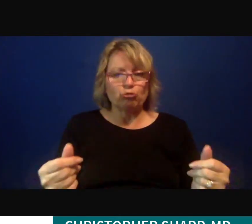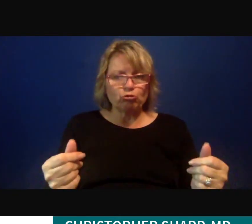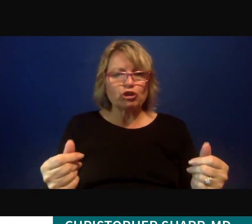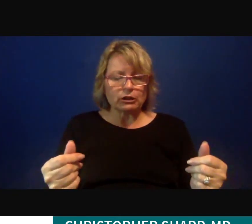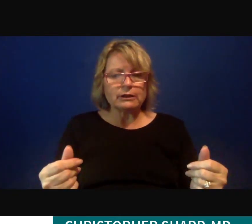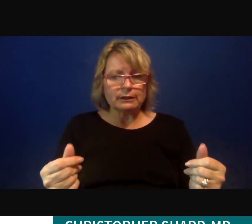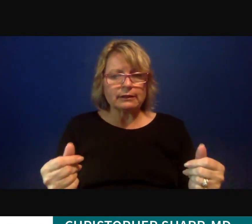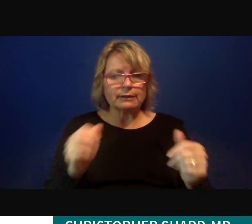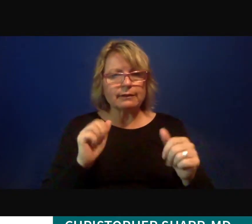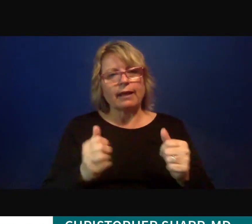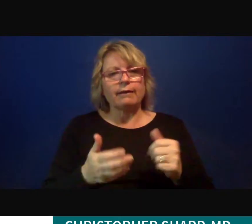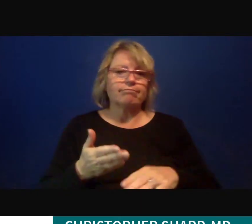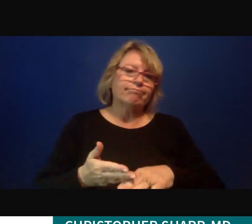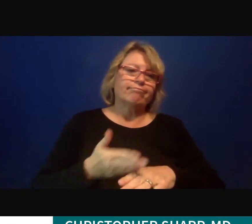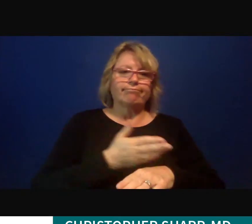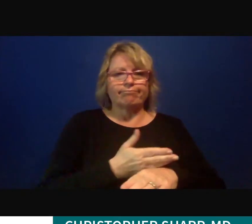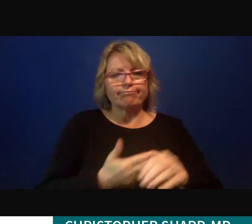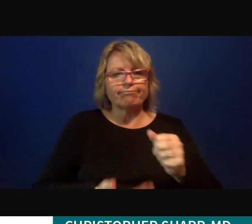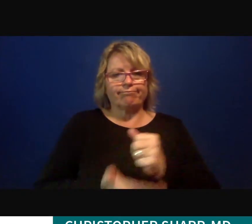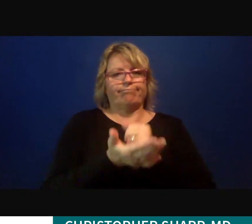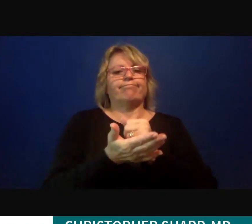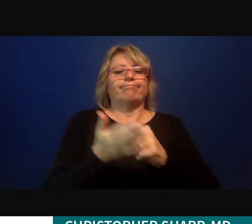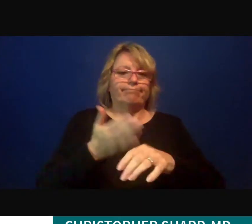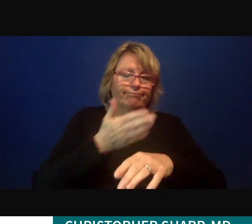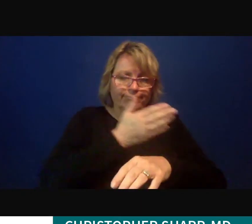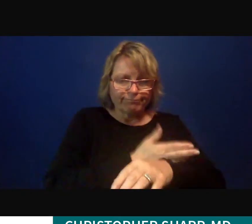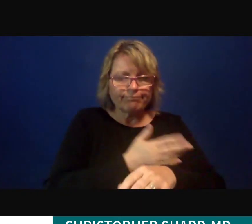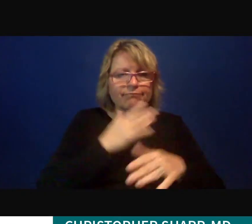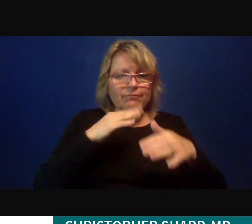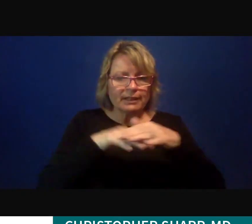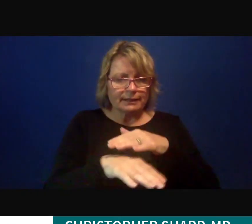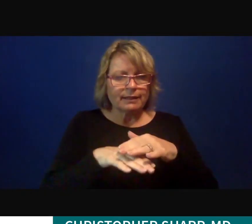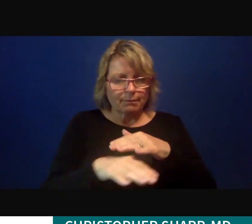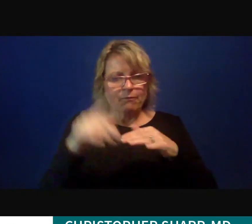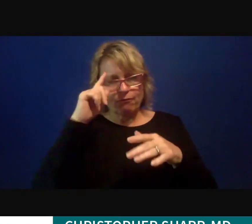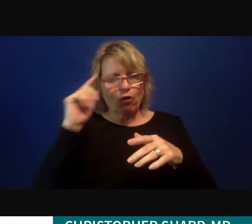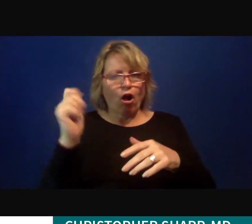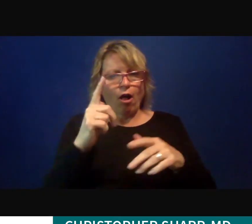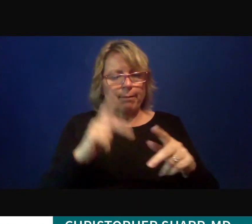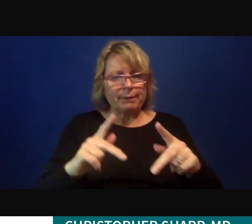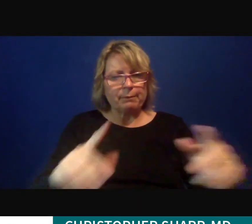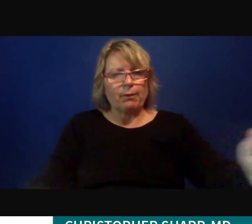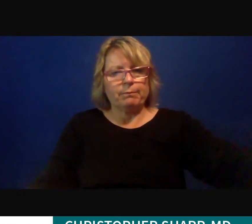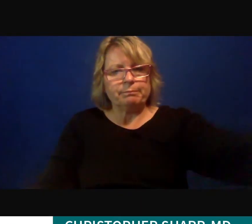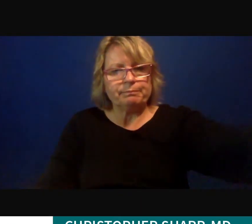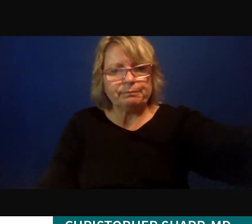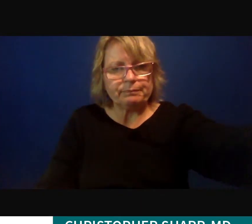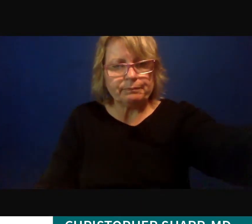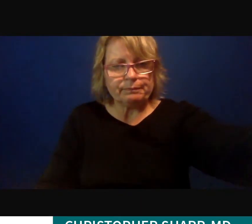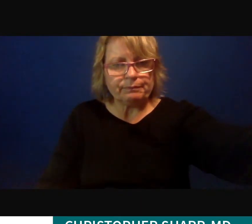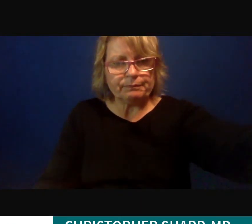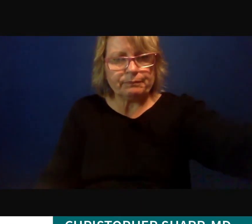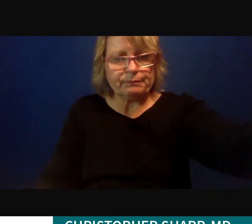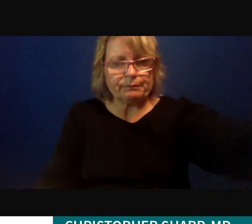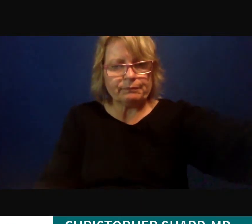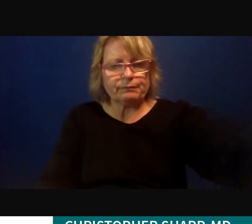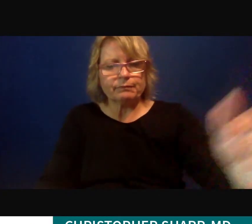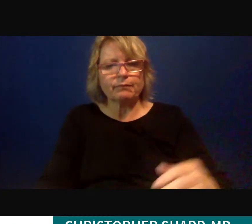can enhance telehealth accessibility for all people. Today, I think we're gonna explore big